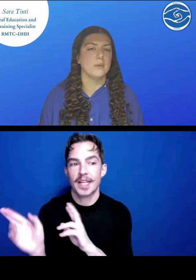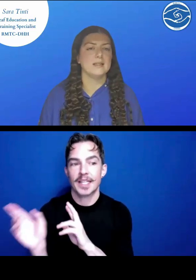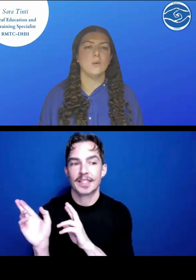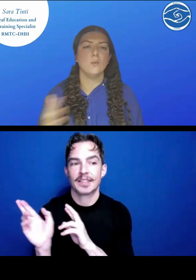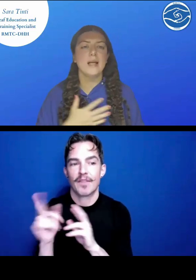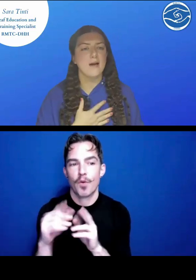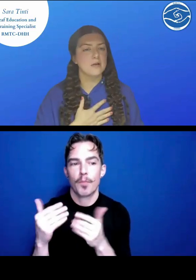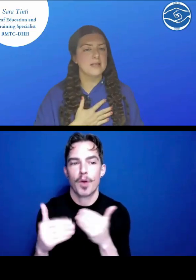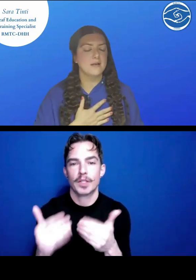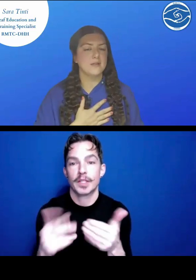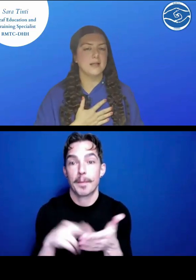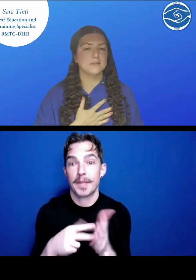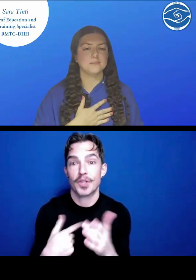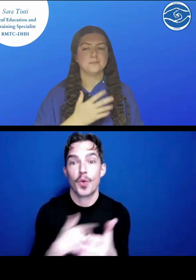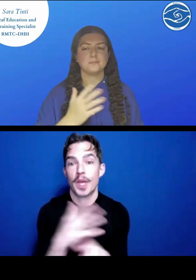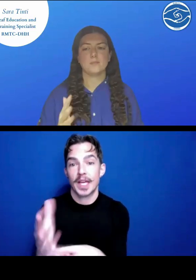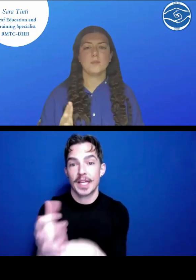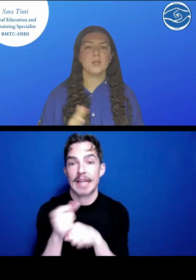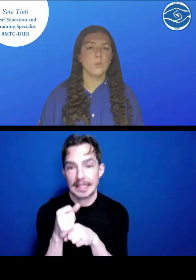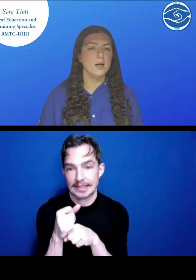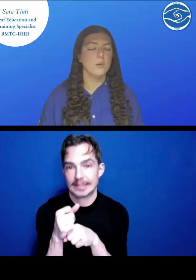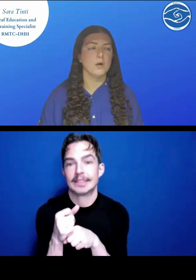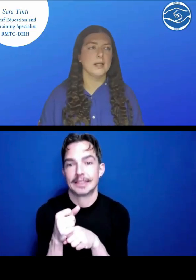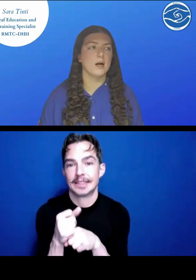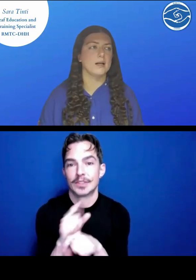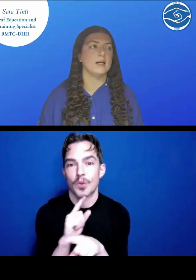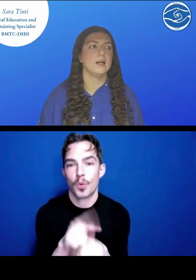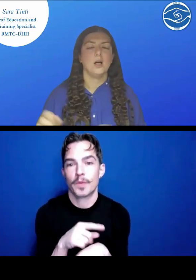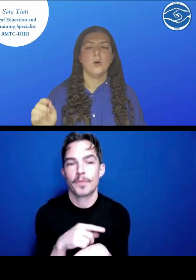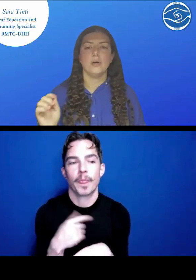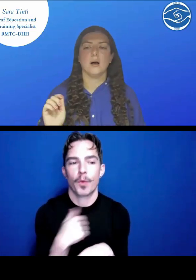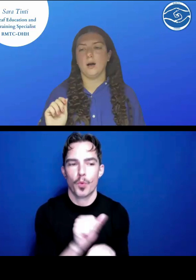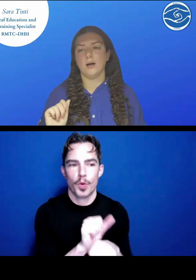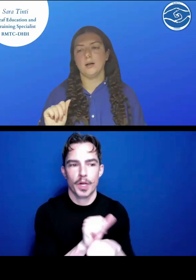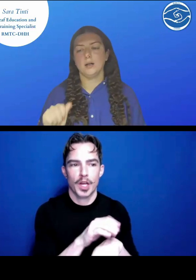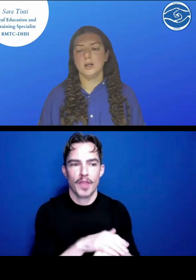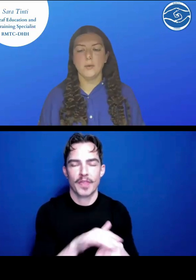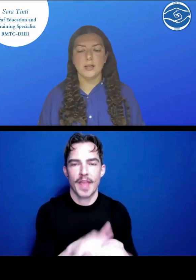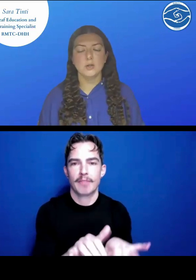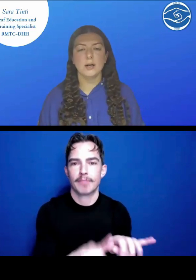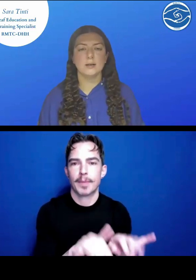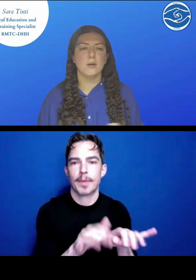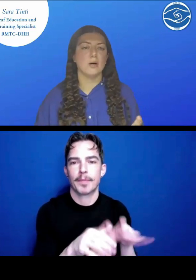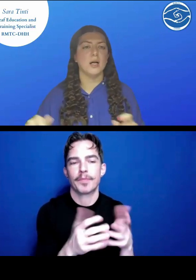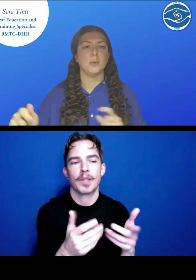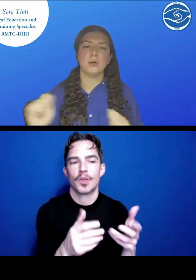which means that we have received it. We are working on it. We are going to our library. Okay,